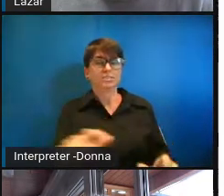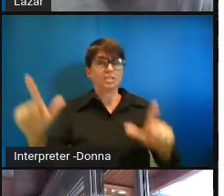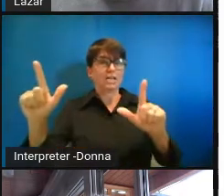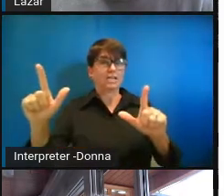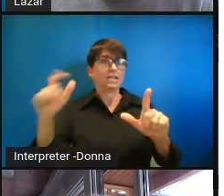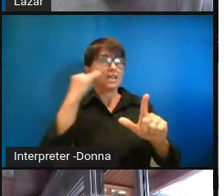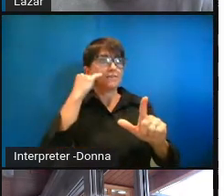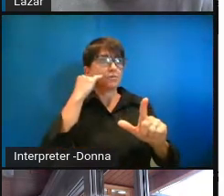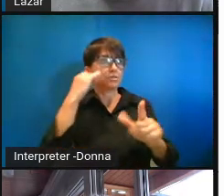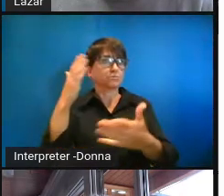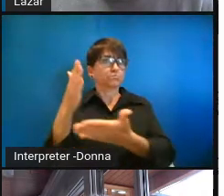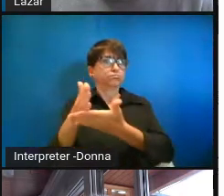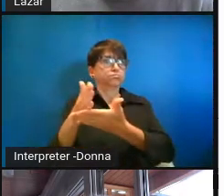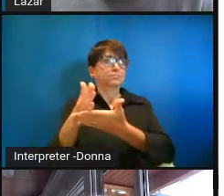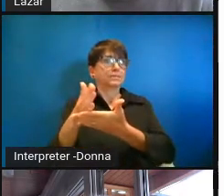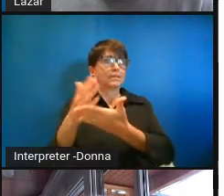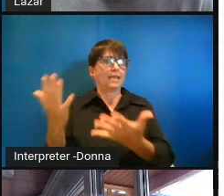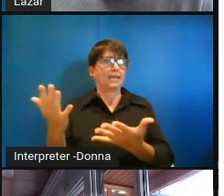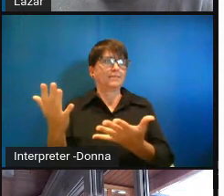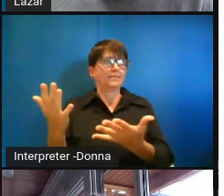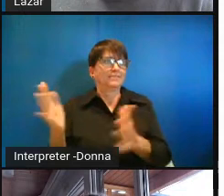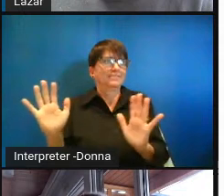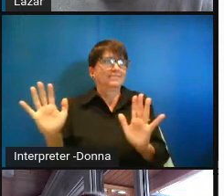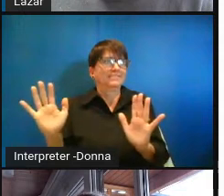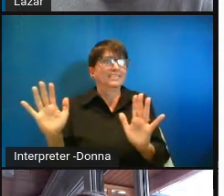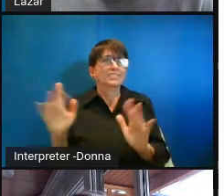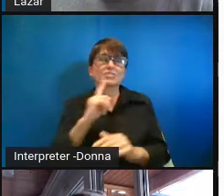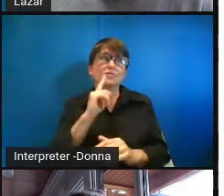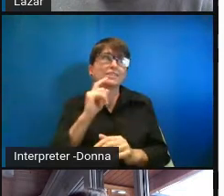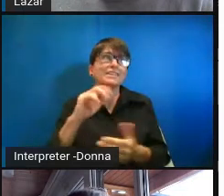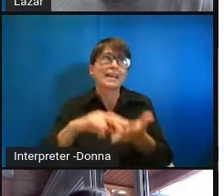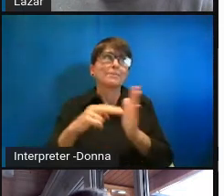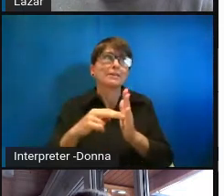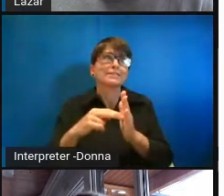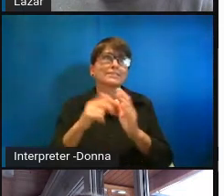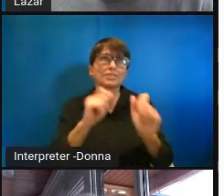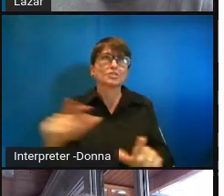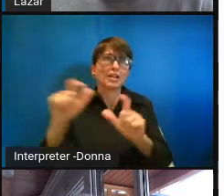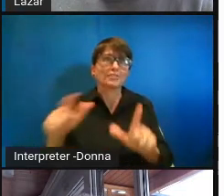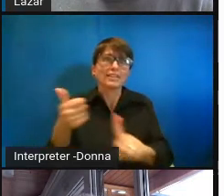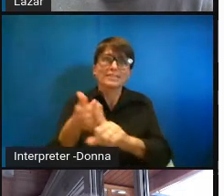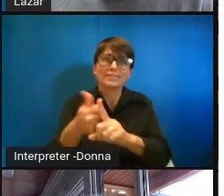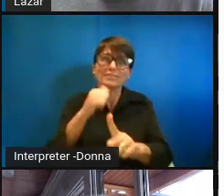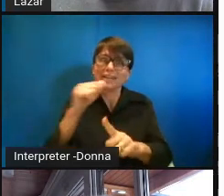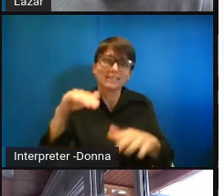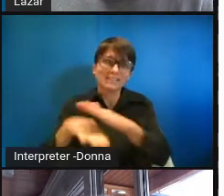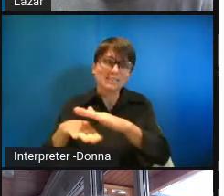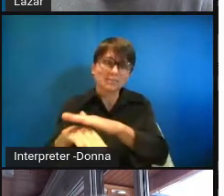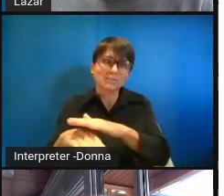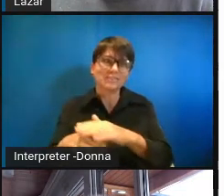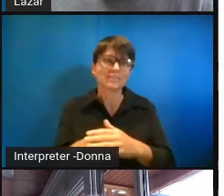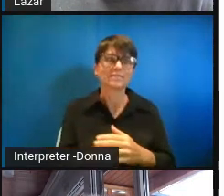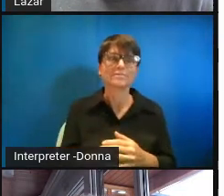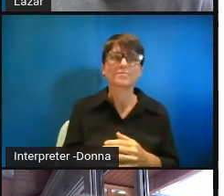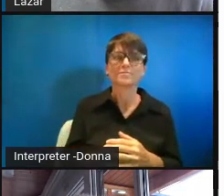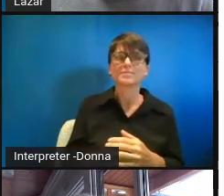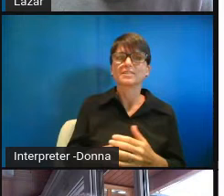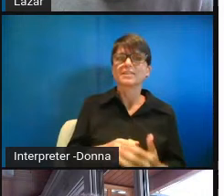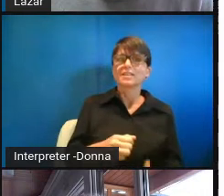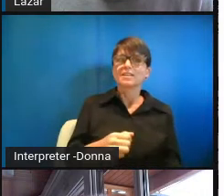That just tells you that a slider just isn't accessible. I was going to talk about the focus states